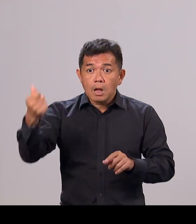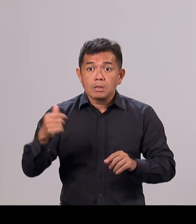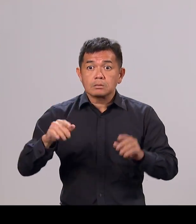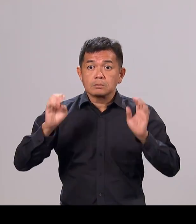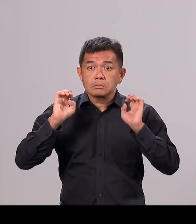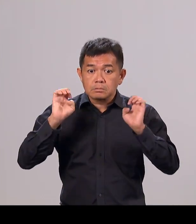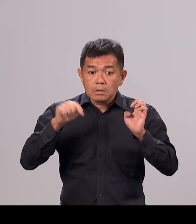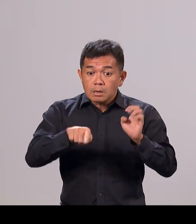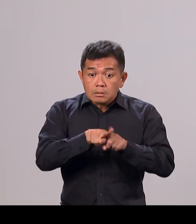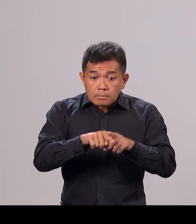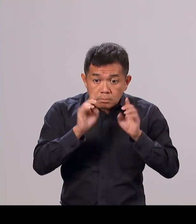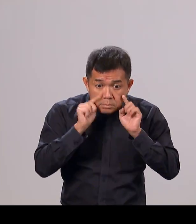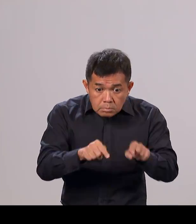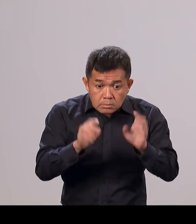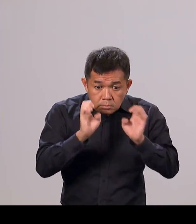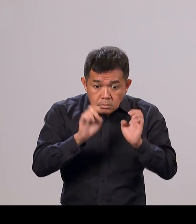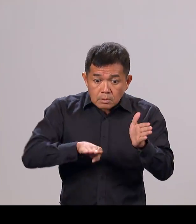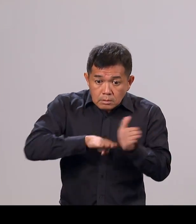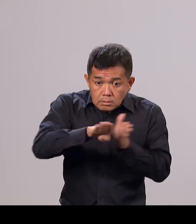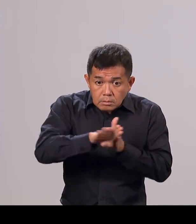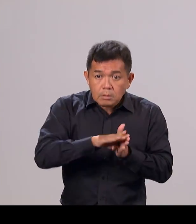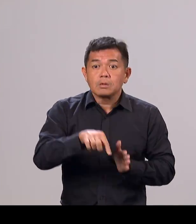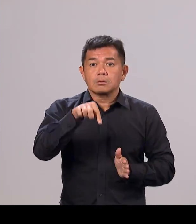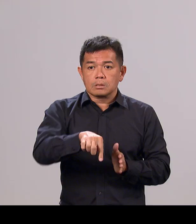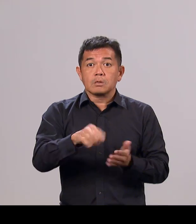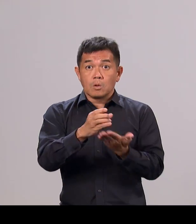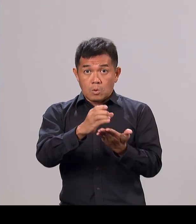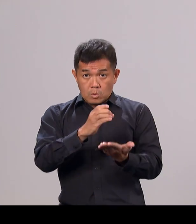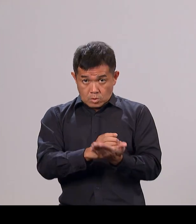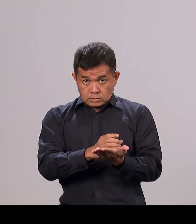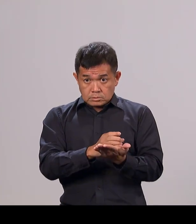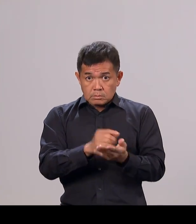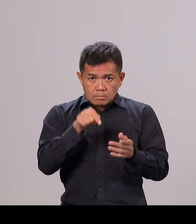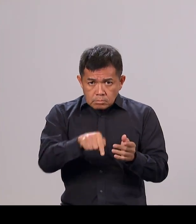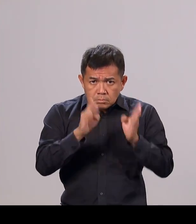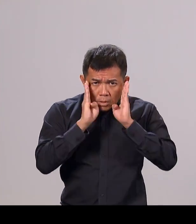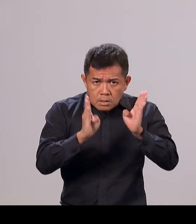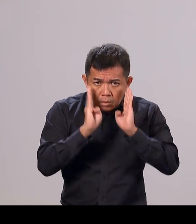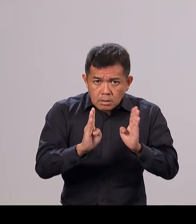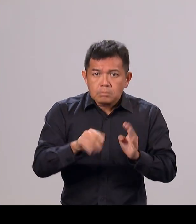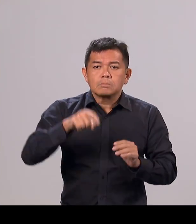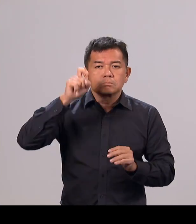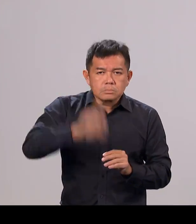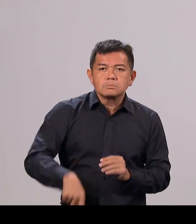before they get registered so that they understand our local context. I support these proposals.